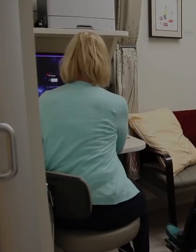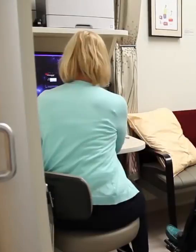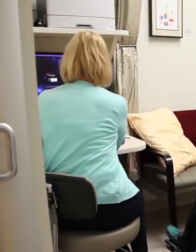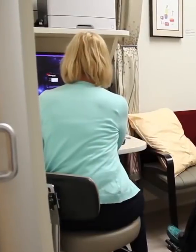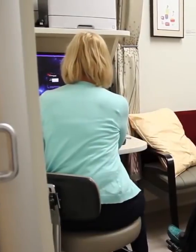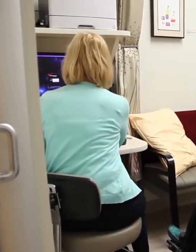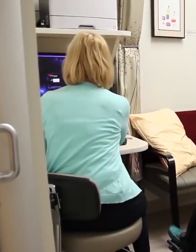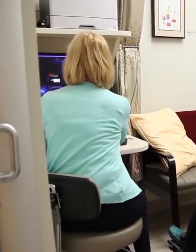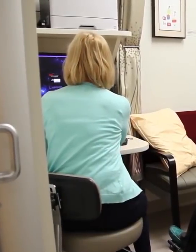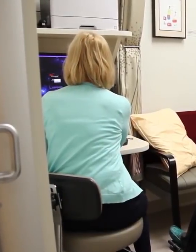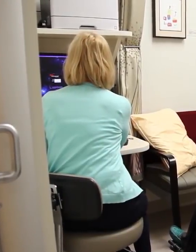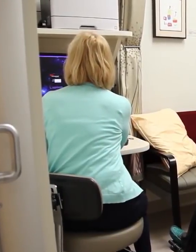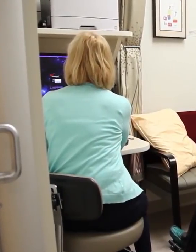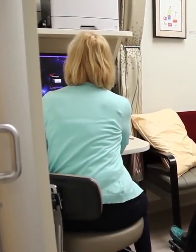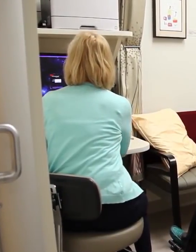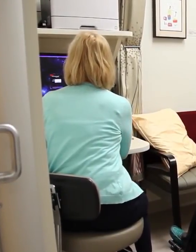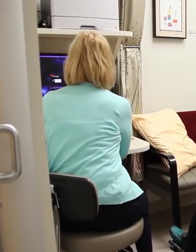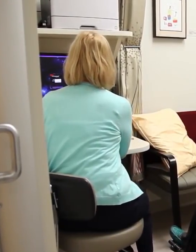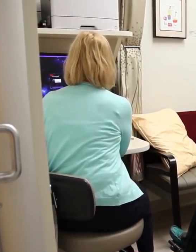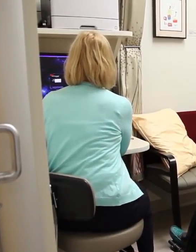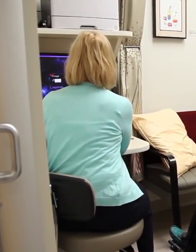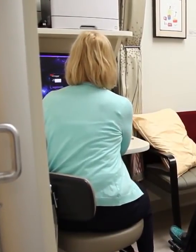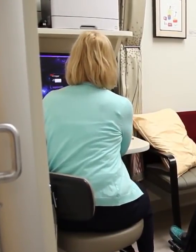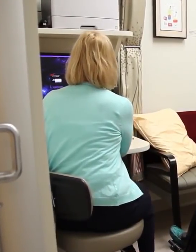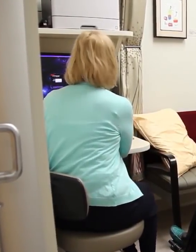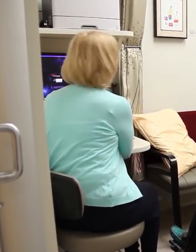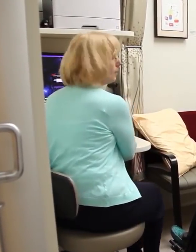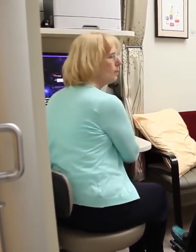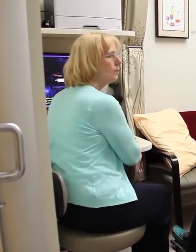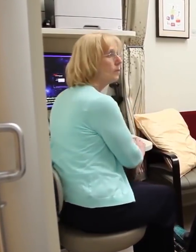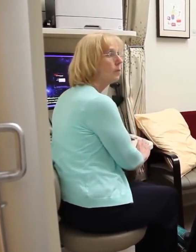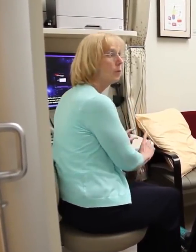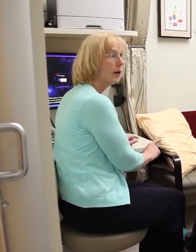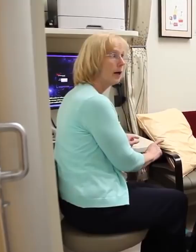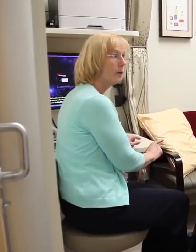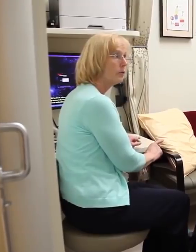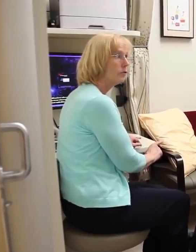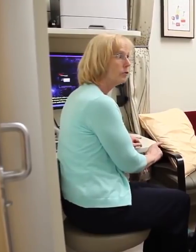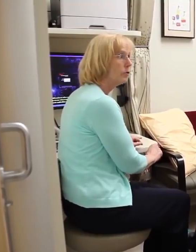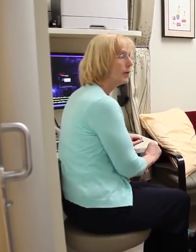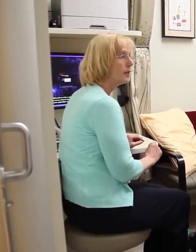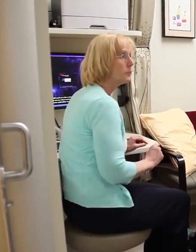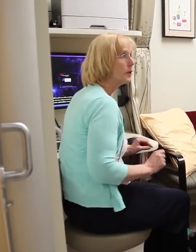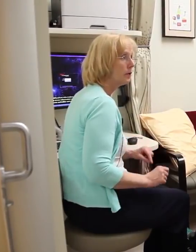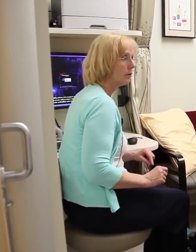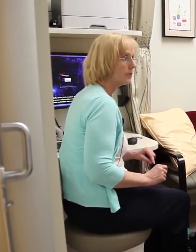Ann: Now that we've completed your health history, um, what I will do is put a notice